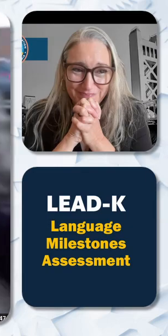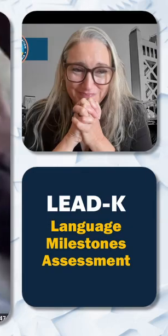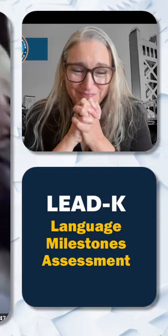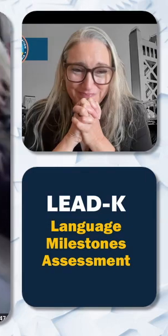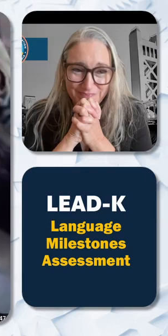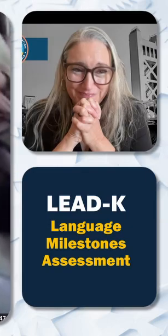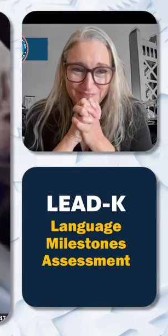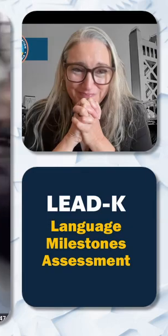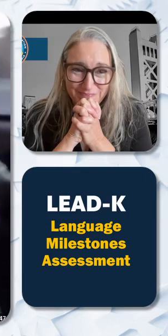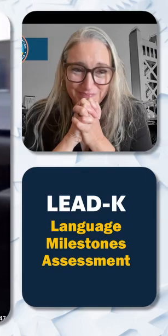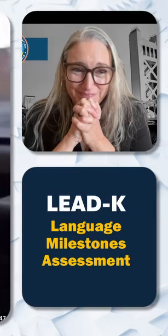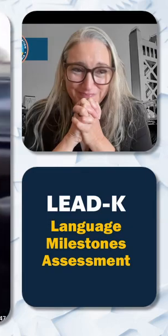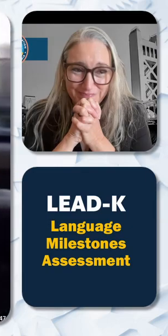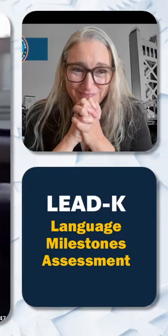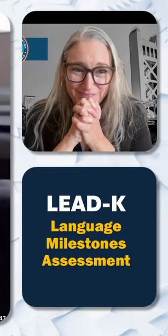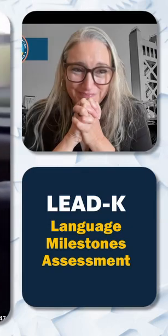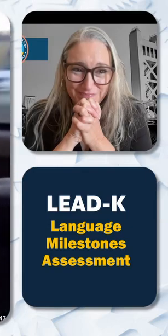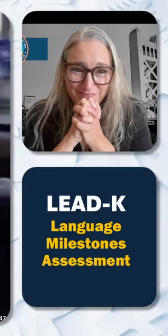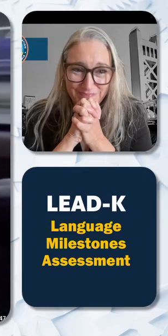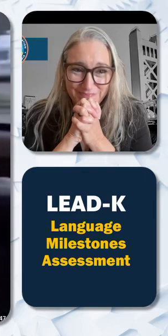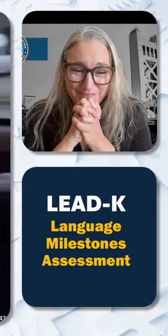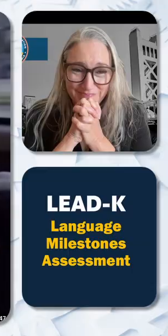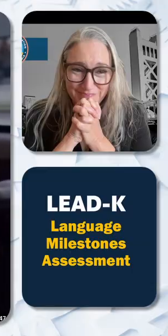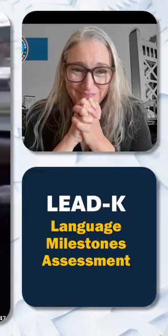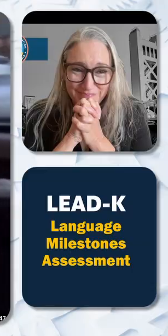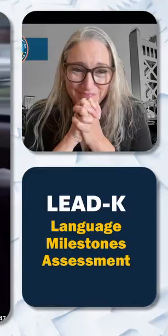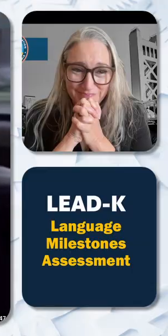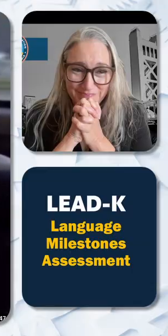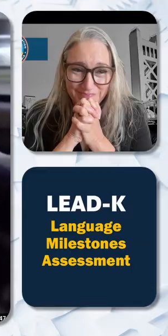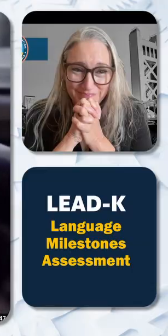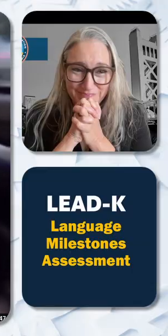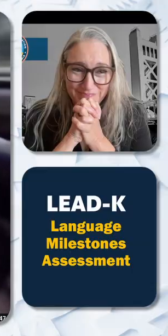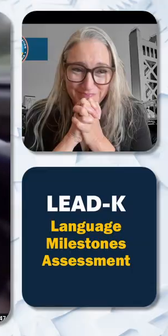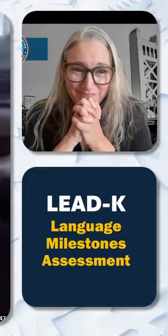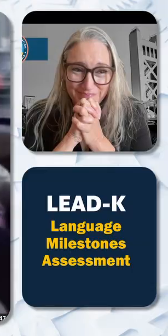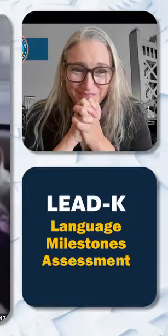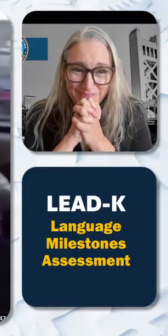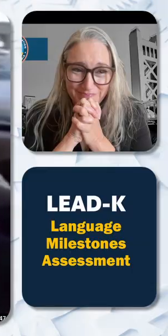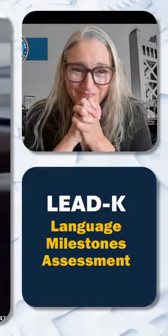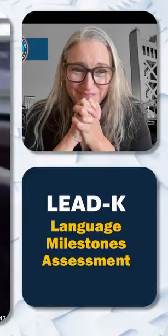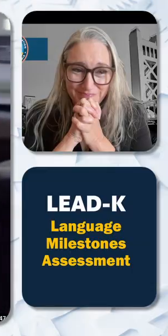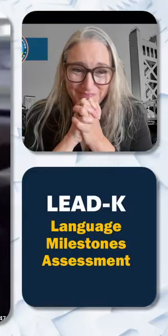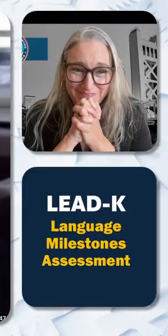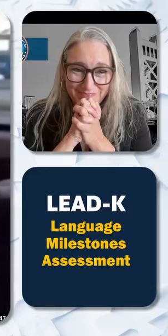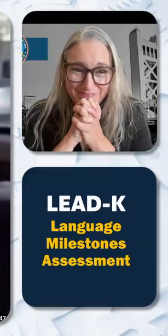“Where’s the plane?” Travis: “It’s out there. It’s out there.” In the final scene,